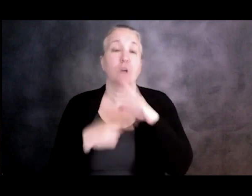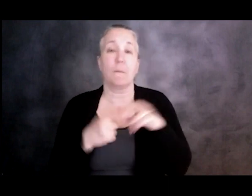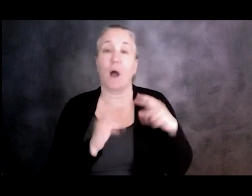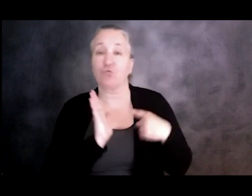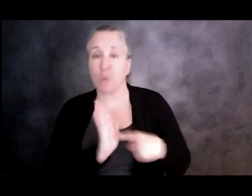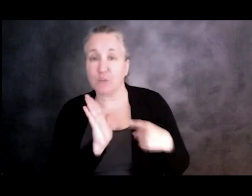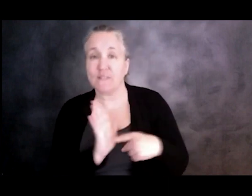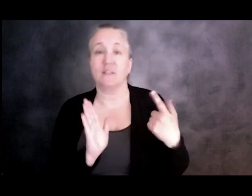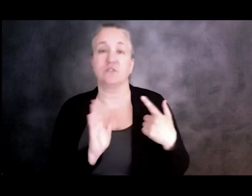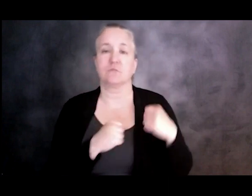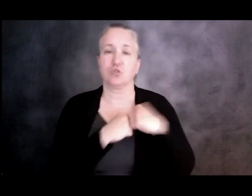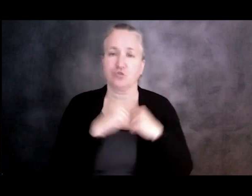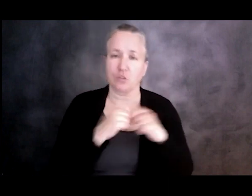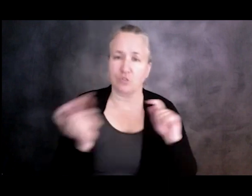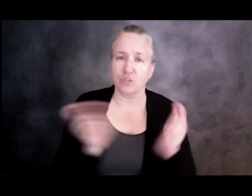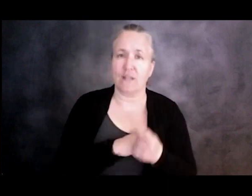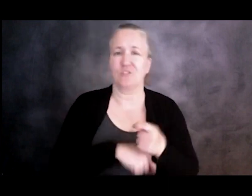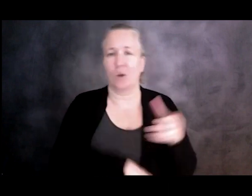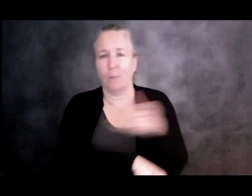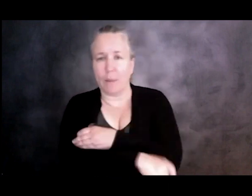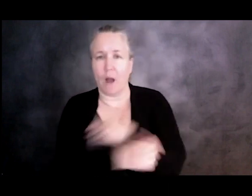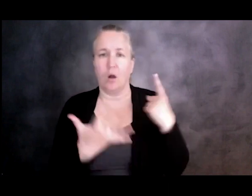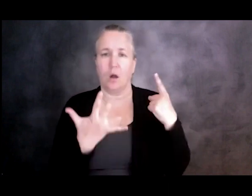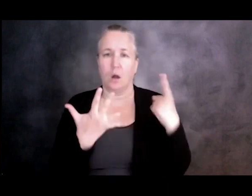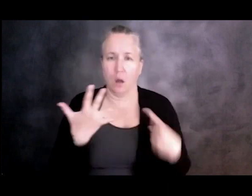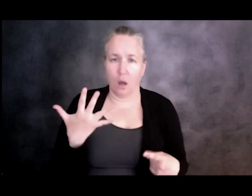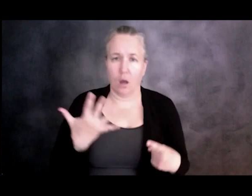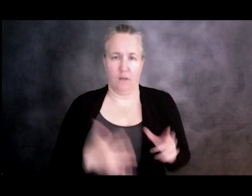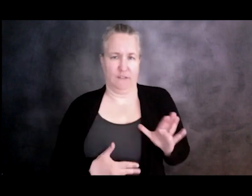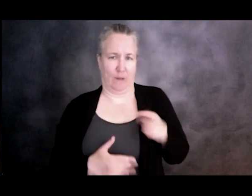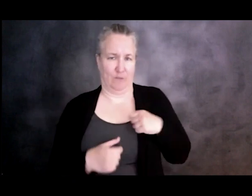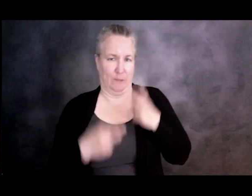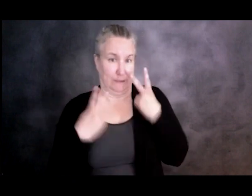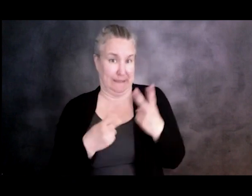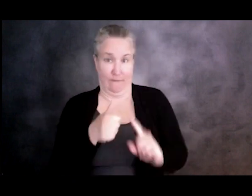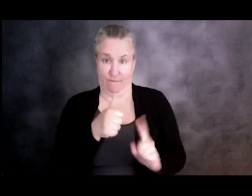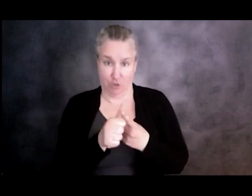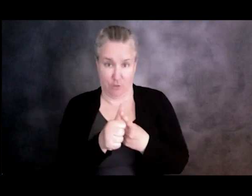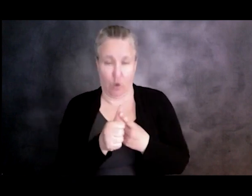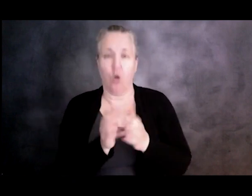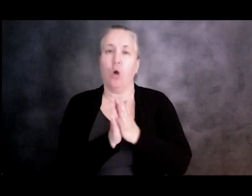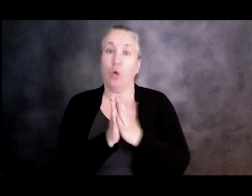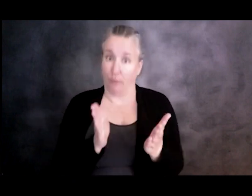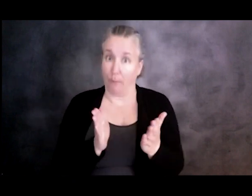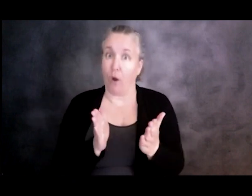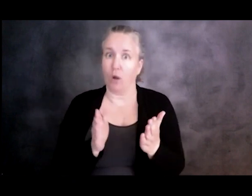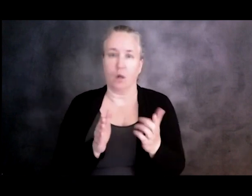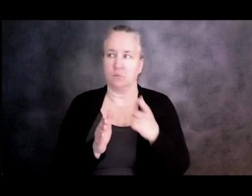and we're talking about structural change and power and things like that, it was really great for me to see, number one, that the book was optioned by a Canadian producer.